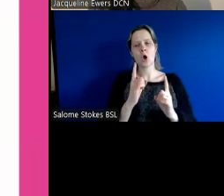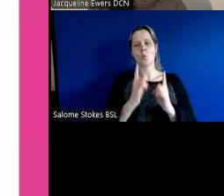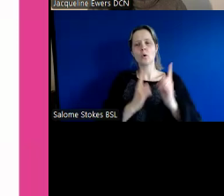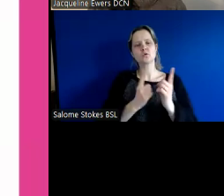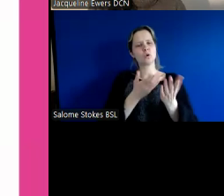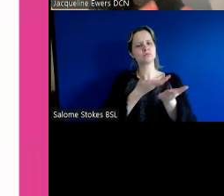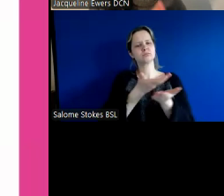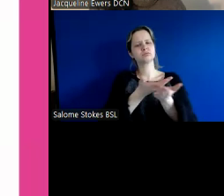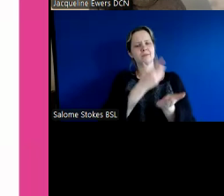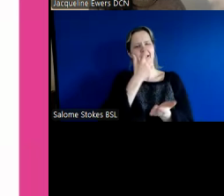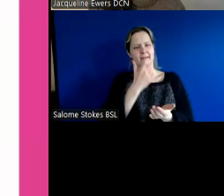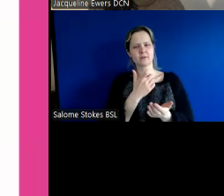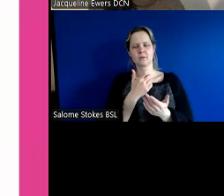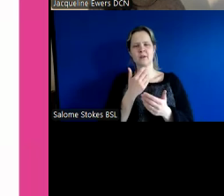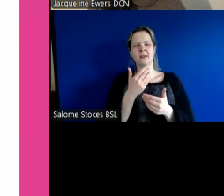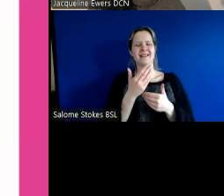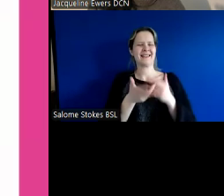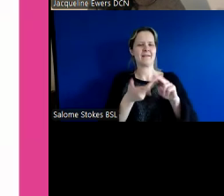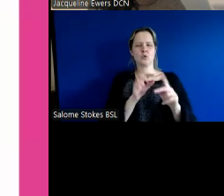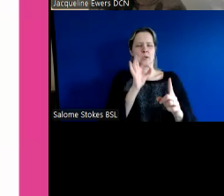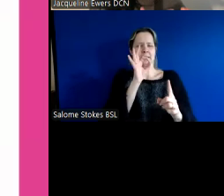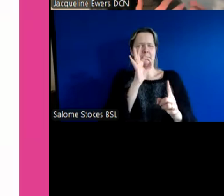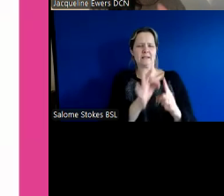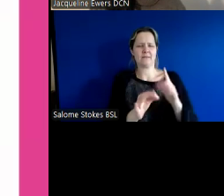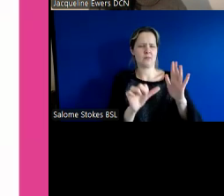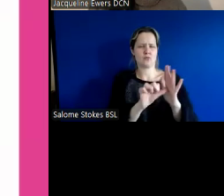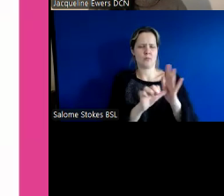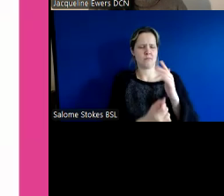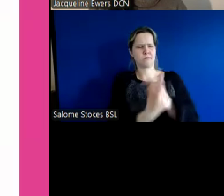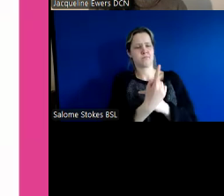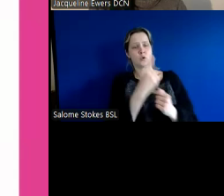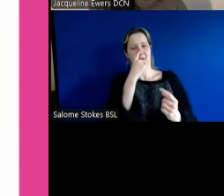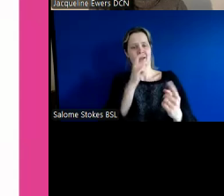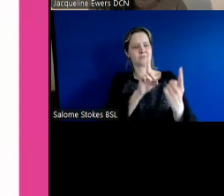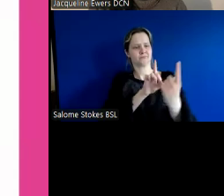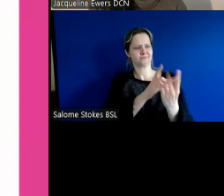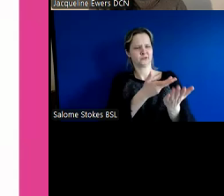so talking about their specific challenges or priorities at that point in time.